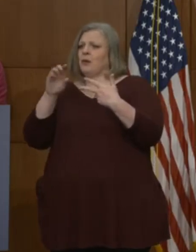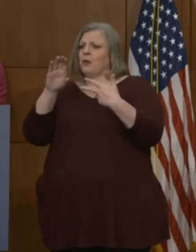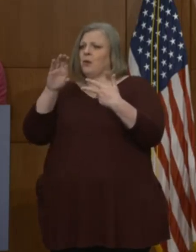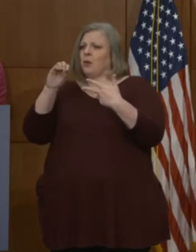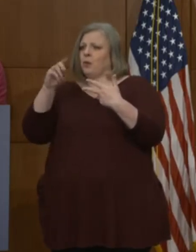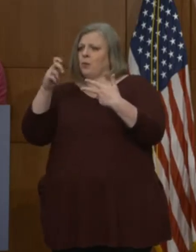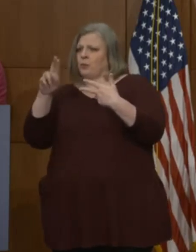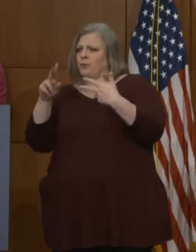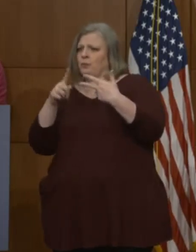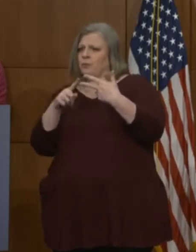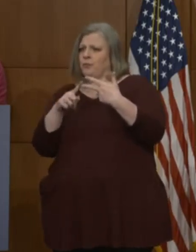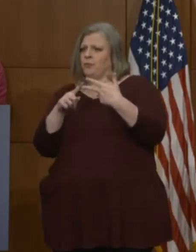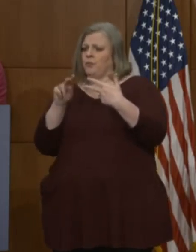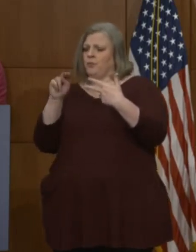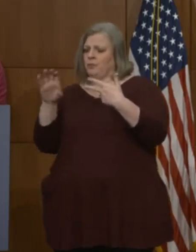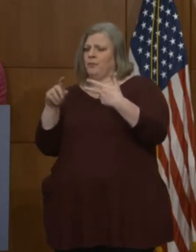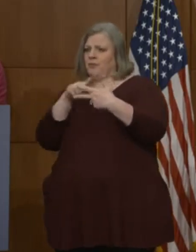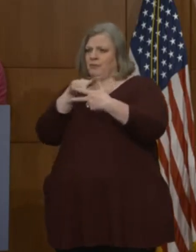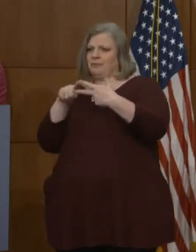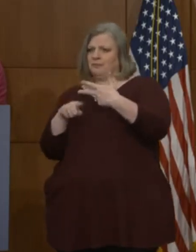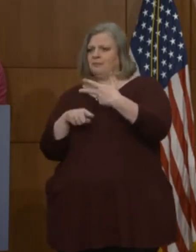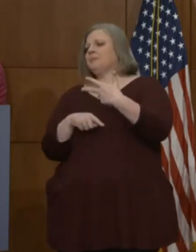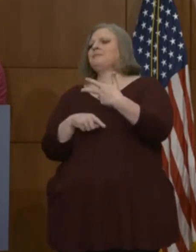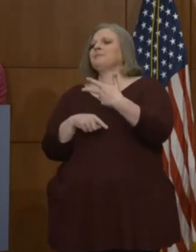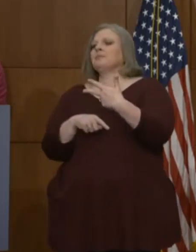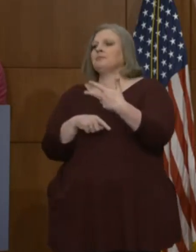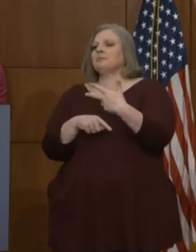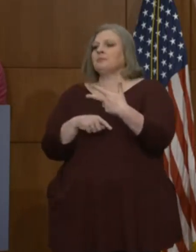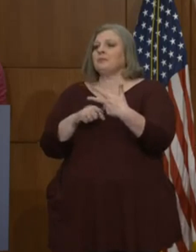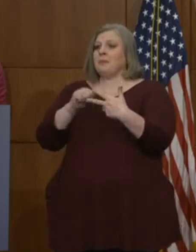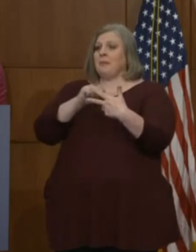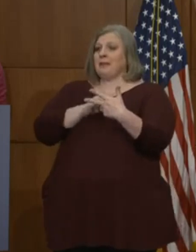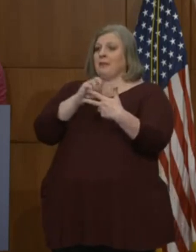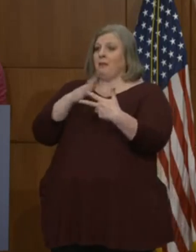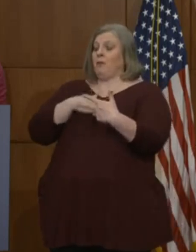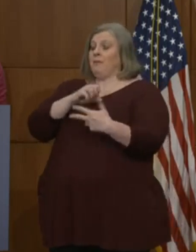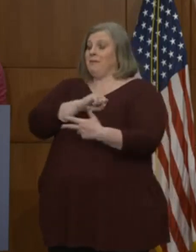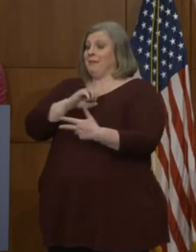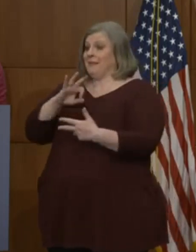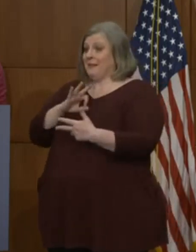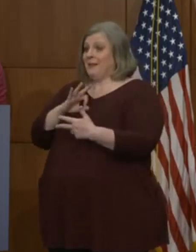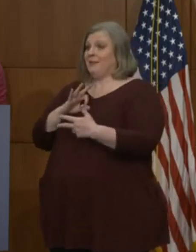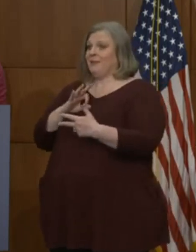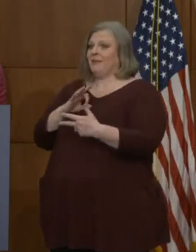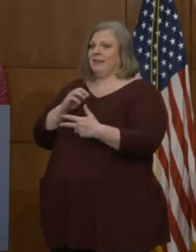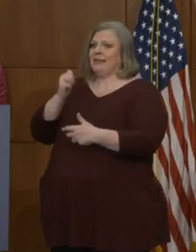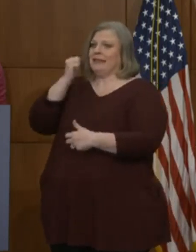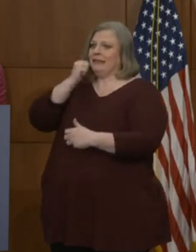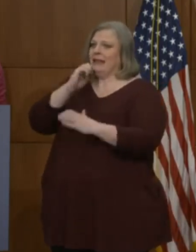AND- THE- ROKU. NORTH CAROLINA EITHER MYSELF OR MY STAFF- IS EITHER MYSELF OR MY STAFF- IS IN DAILY COMMUNICATION. WITH IN DAILY COMMUNICATION. WITH WITH THEIR STAFF OR THE